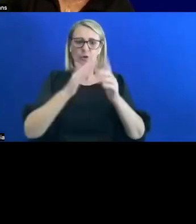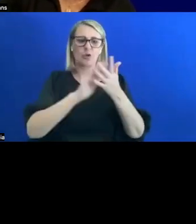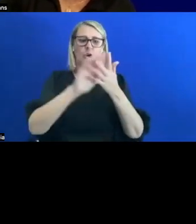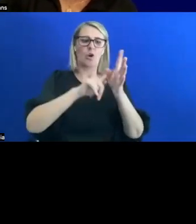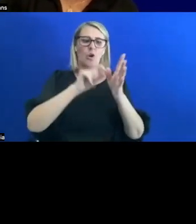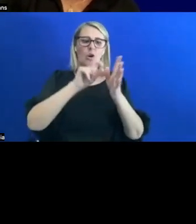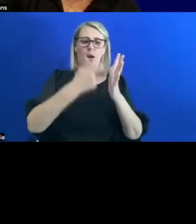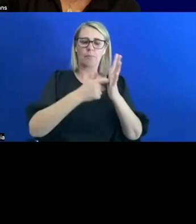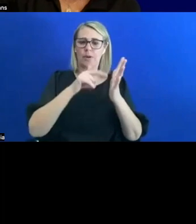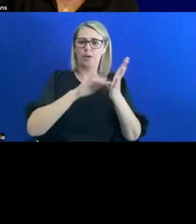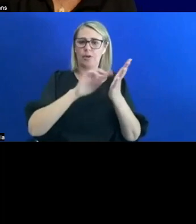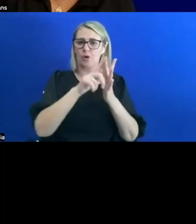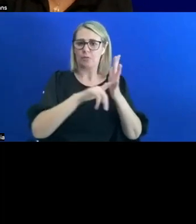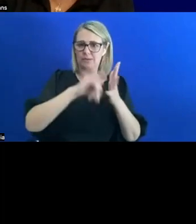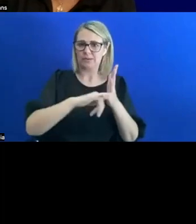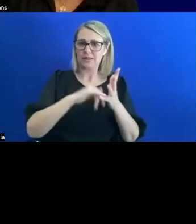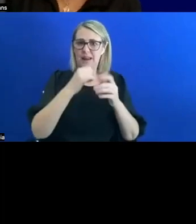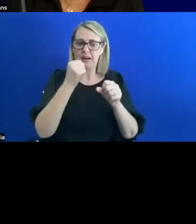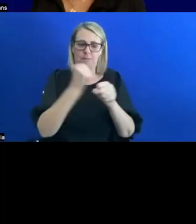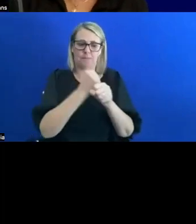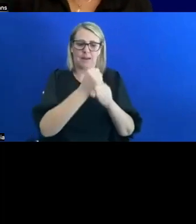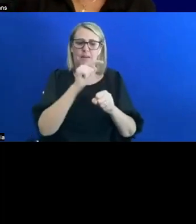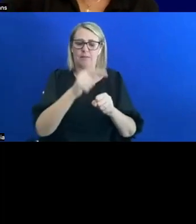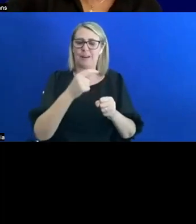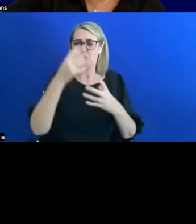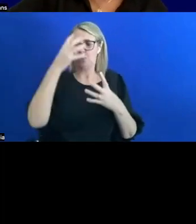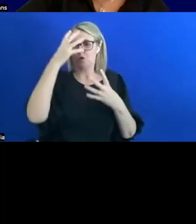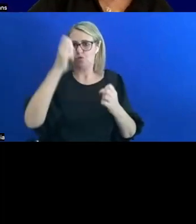gland and triggering that stress response.